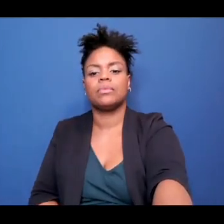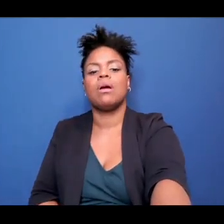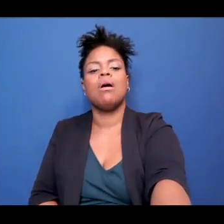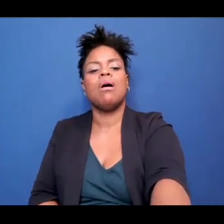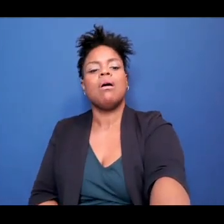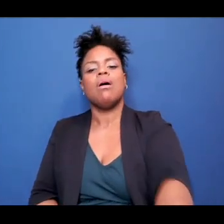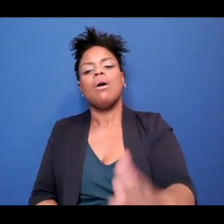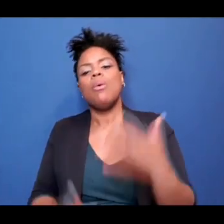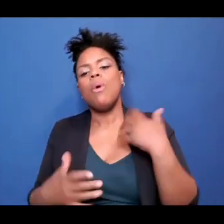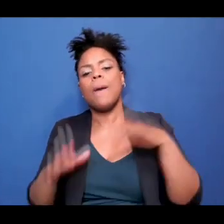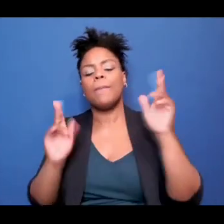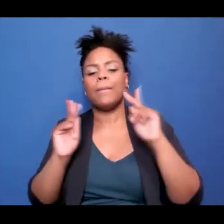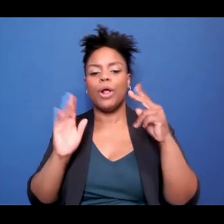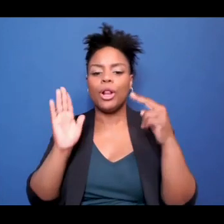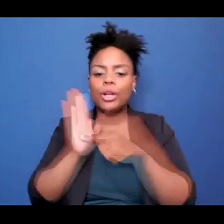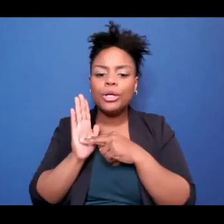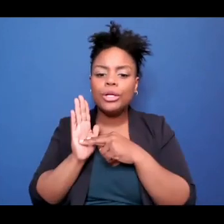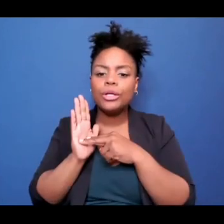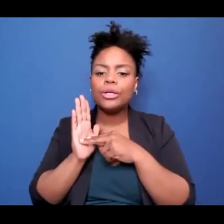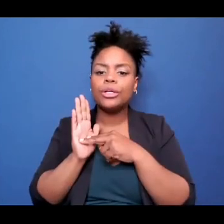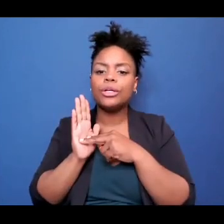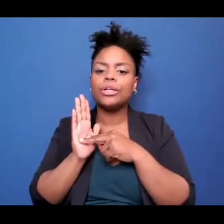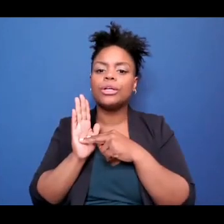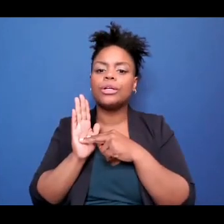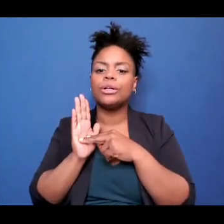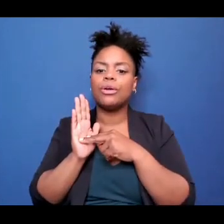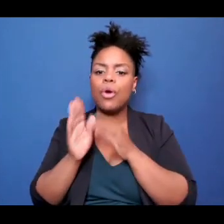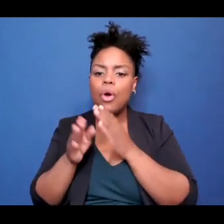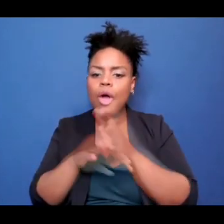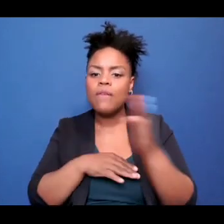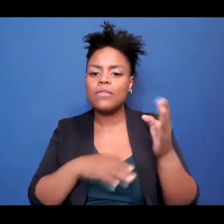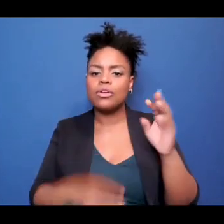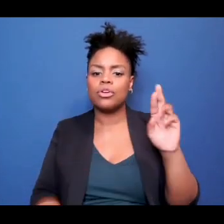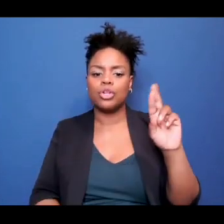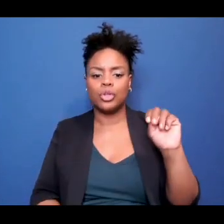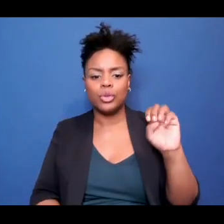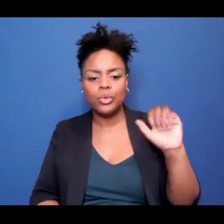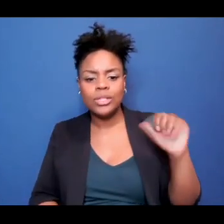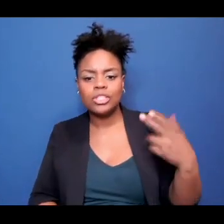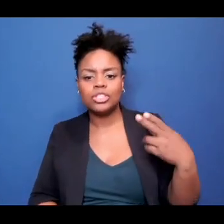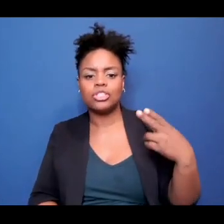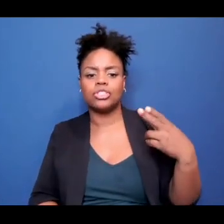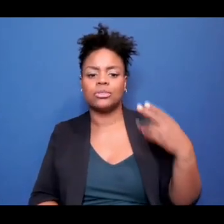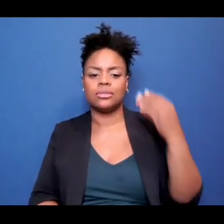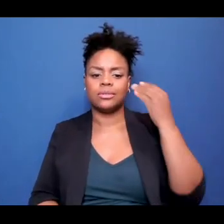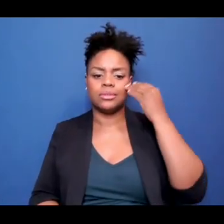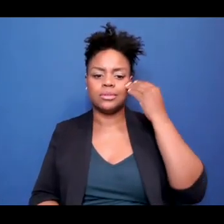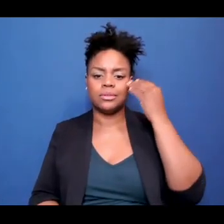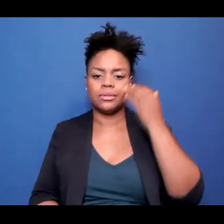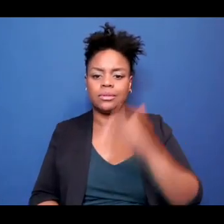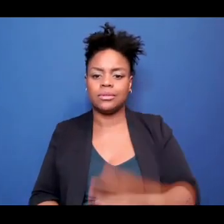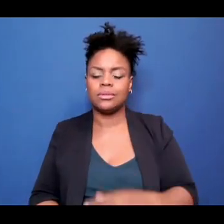OF THE FACT THAT THEY DIDN'T WANT TO BE SEEN AS ENGAGING IN THE TOTAL OVERAGE BUT BASICALLY